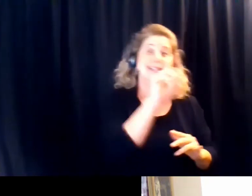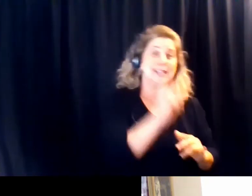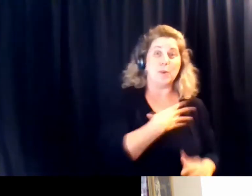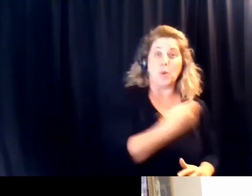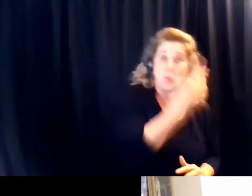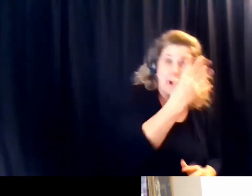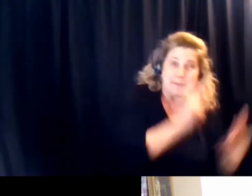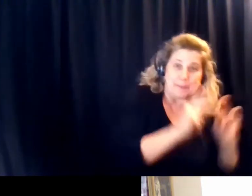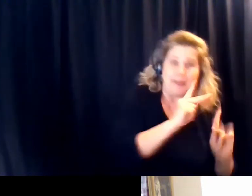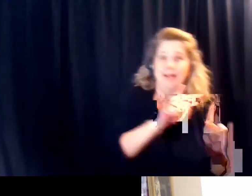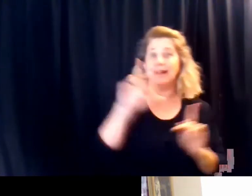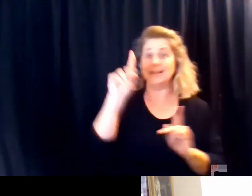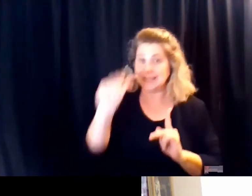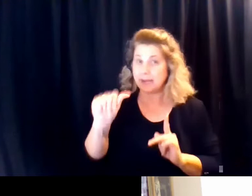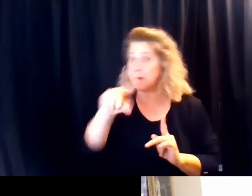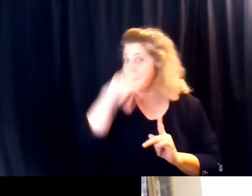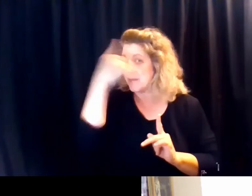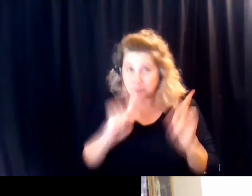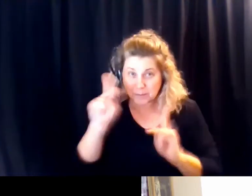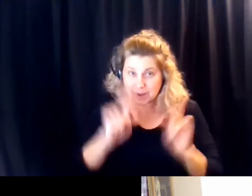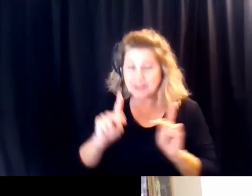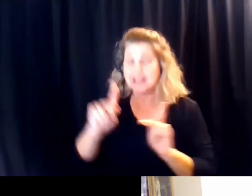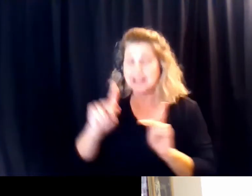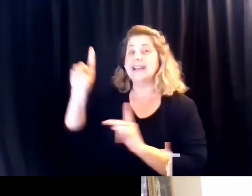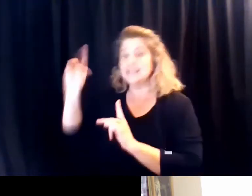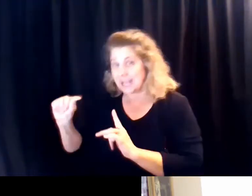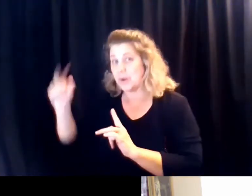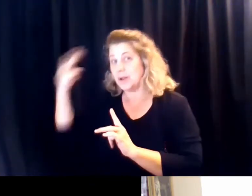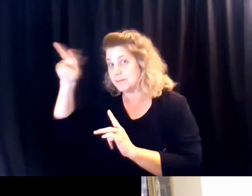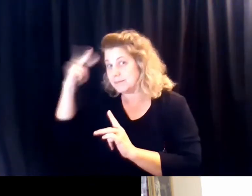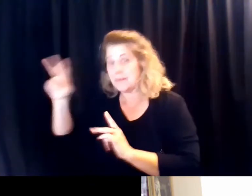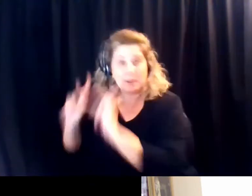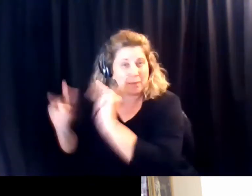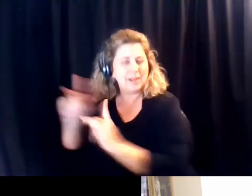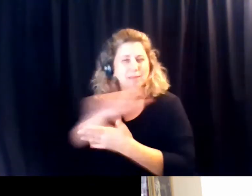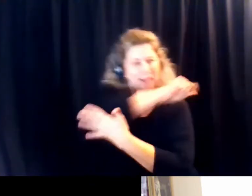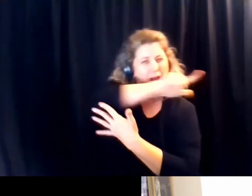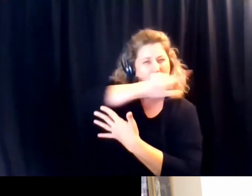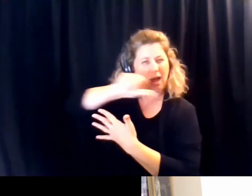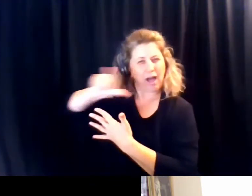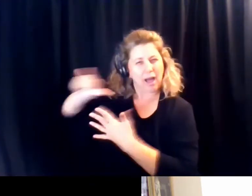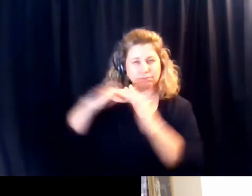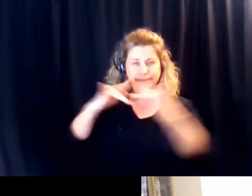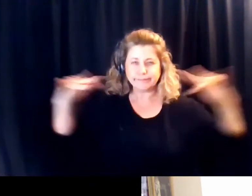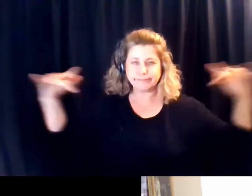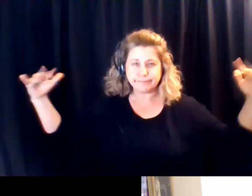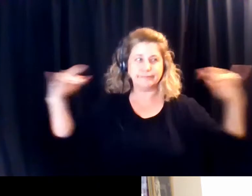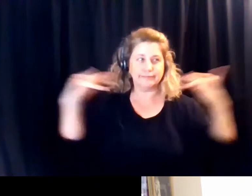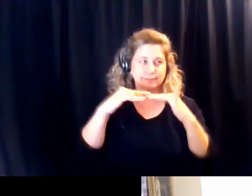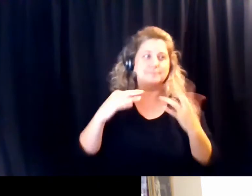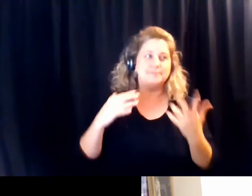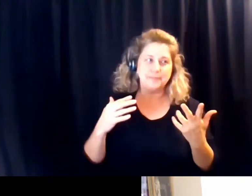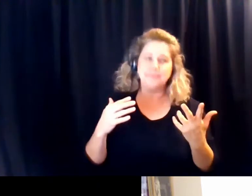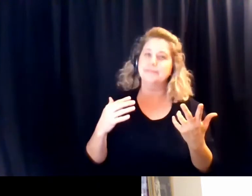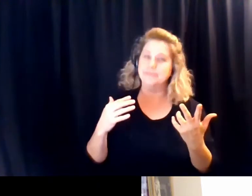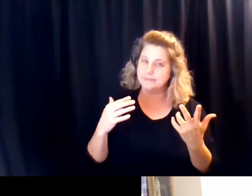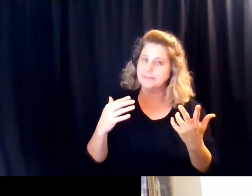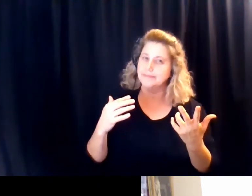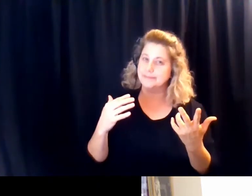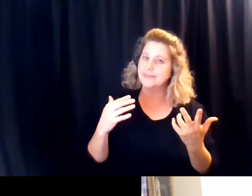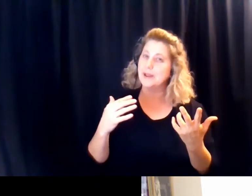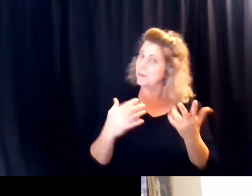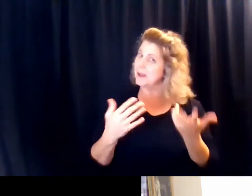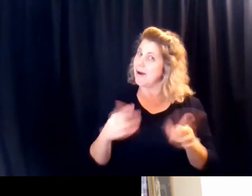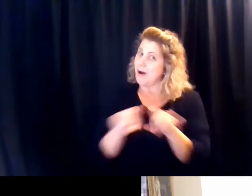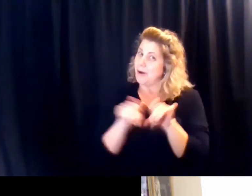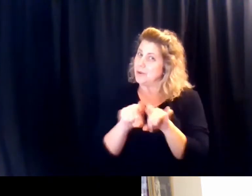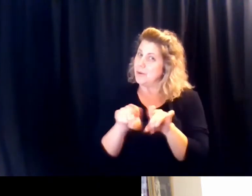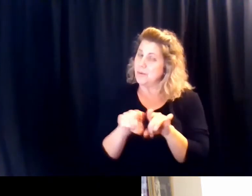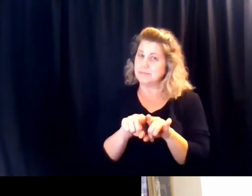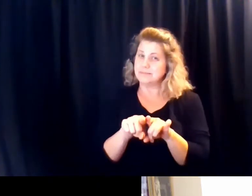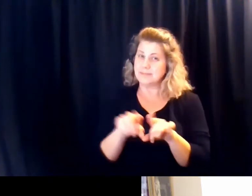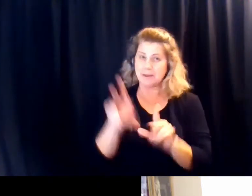Judith Heumann: You know, people who can be mentors people who we can look up to, because they've made an achievement that we hope to be able to make in the future.